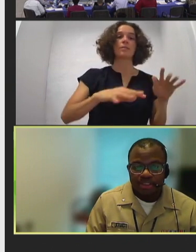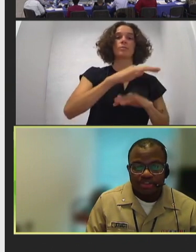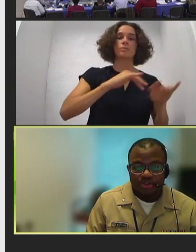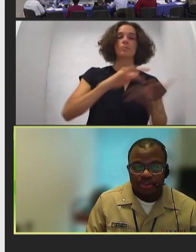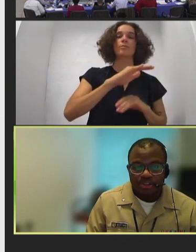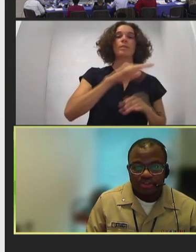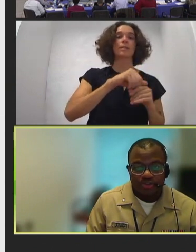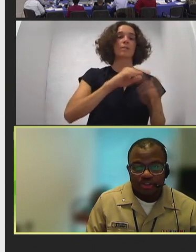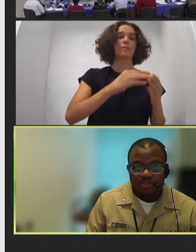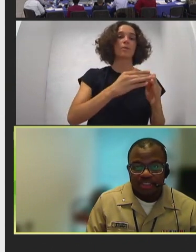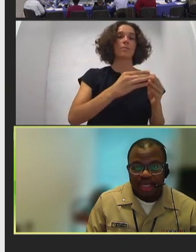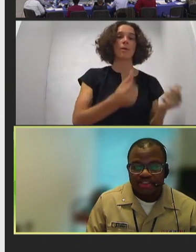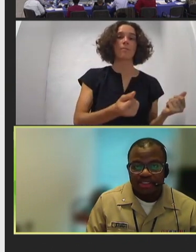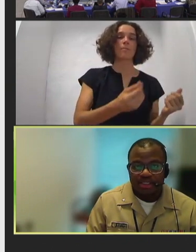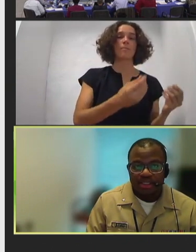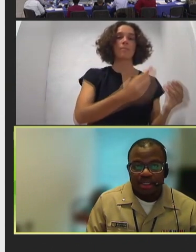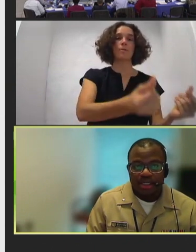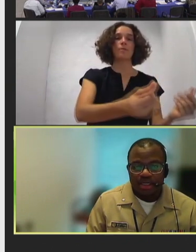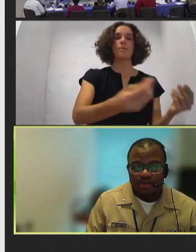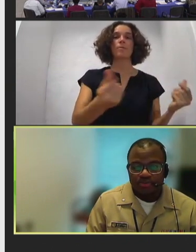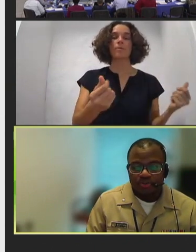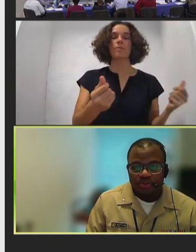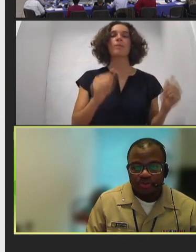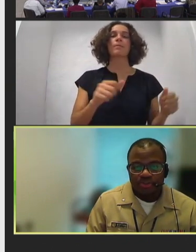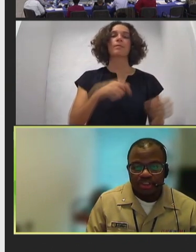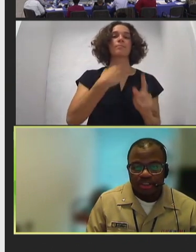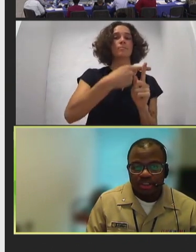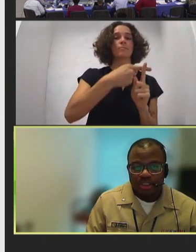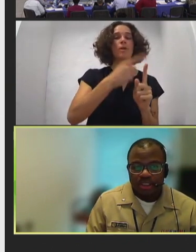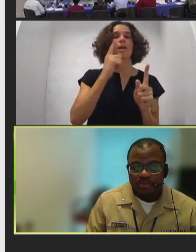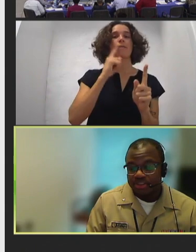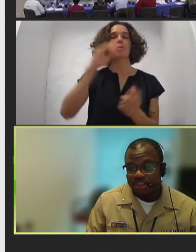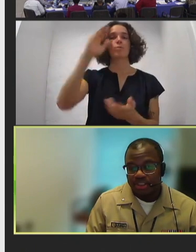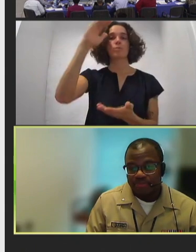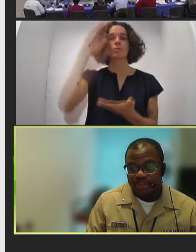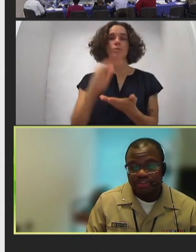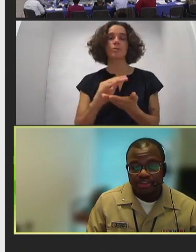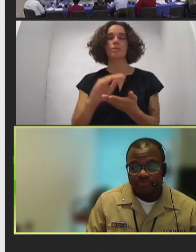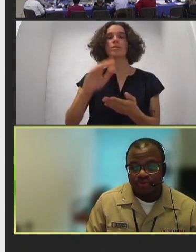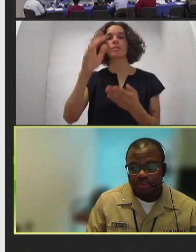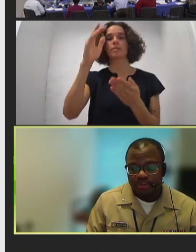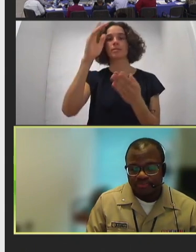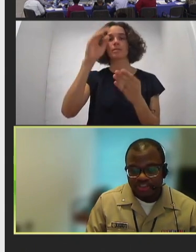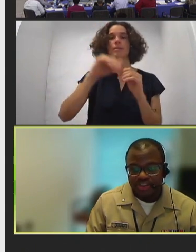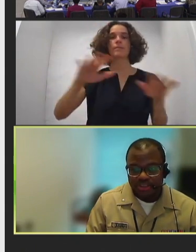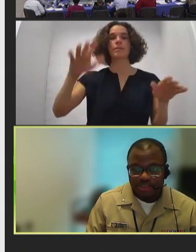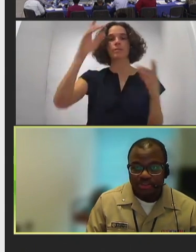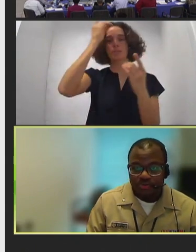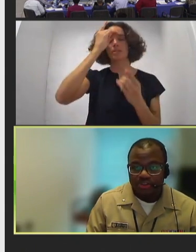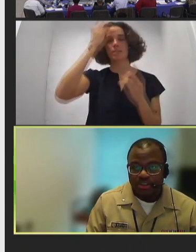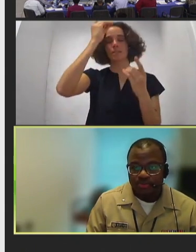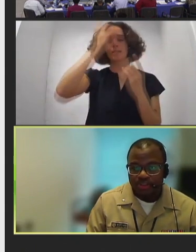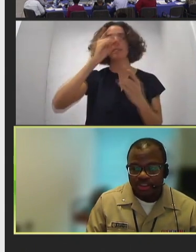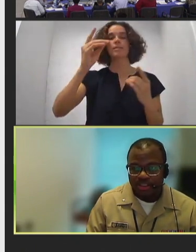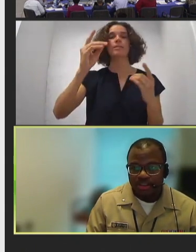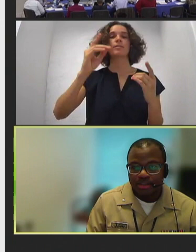is certain -- could certainly be an asset to reducing infectious disease-associated morbidity,